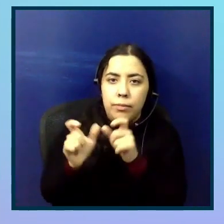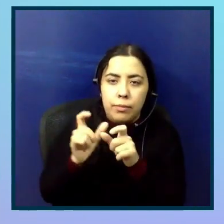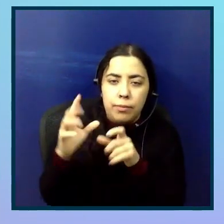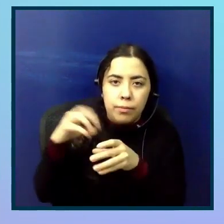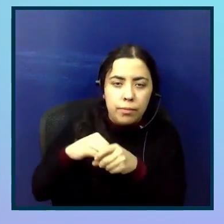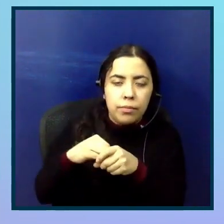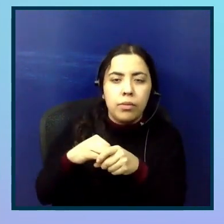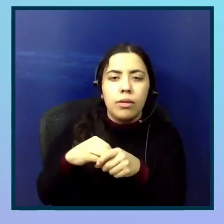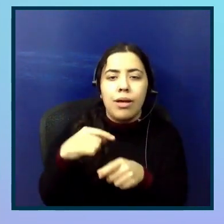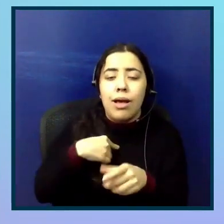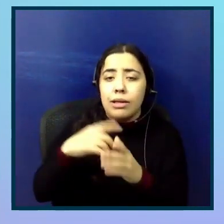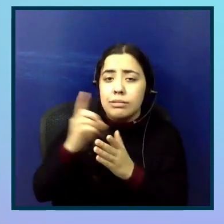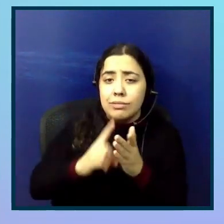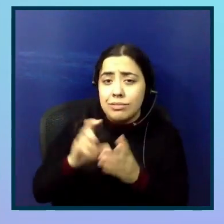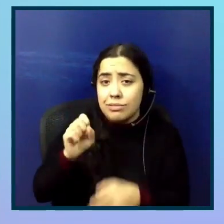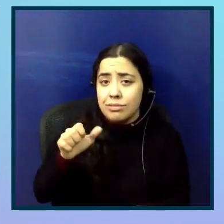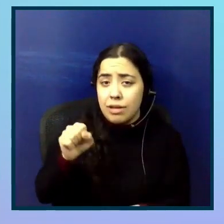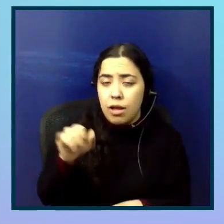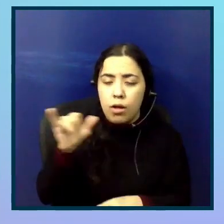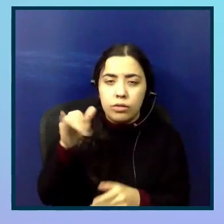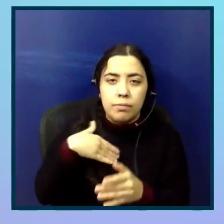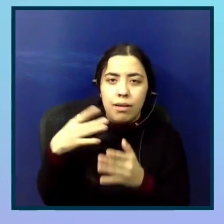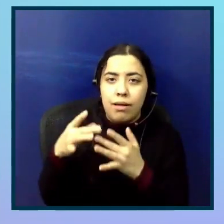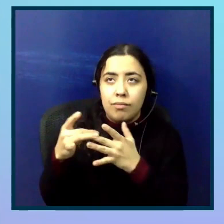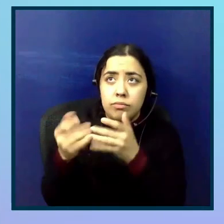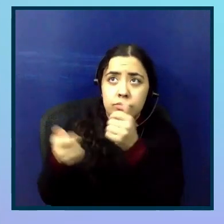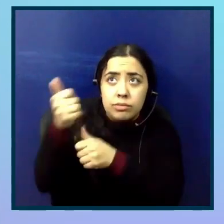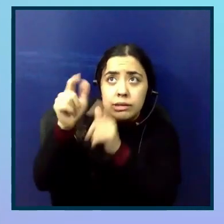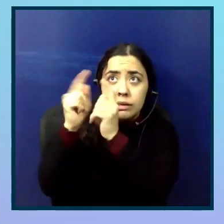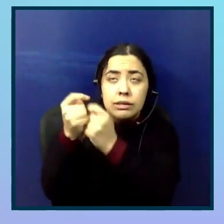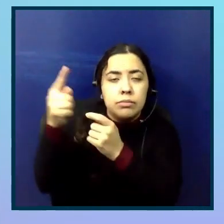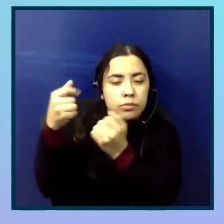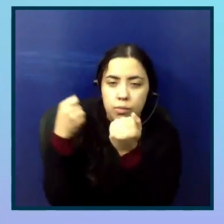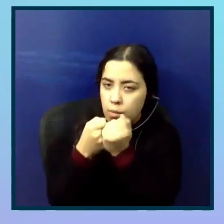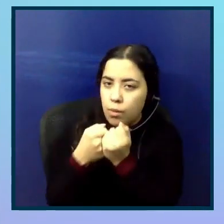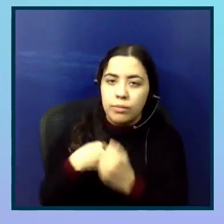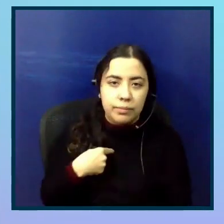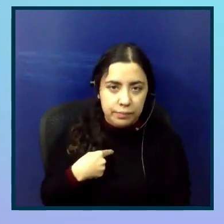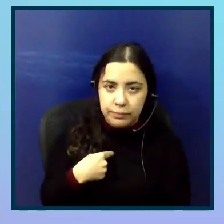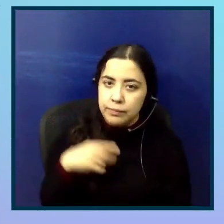And then I also had a lot of support from leadership on it. And so the way we actually operated